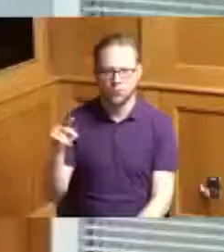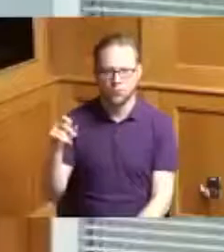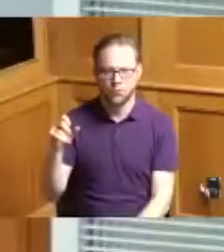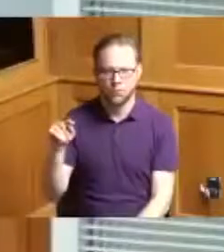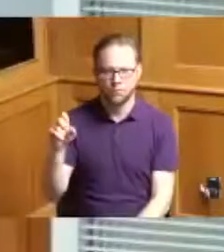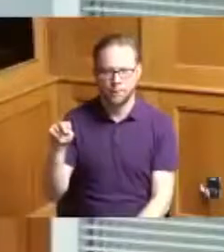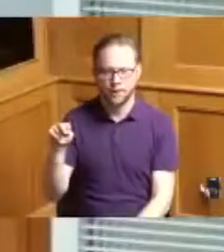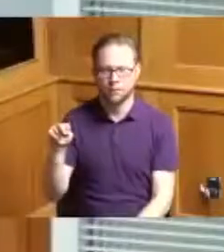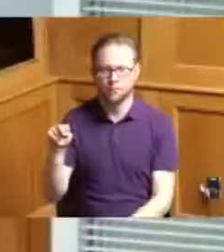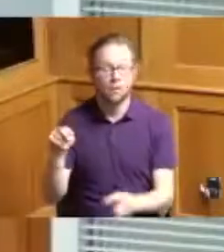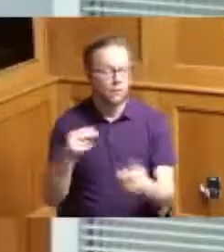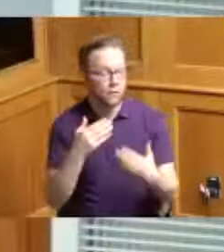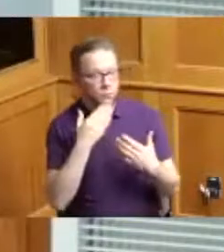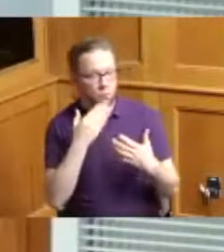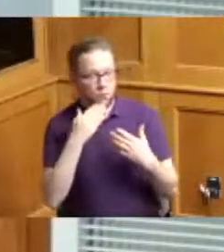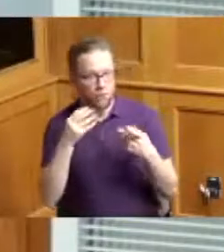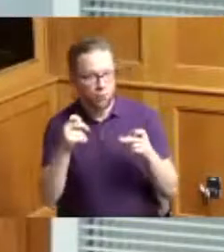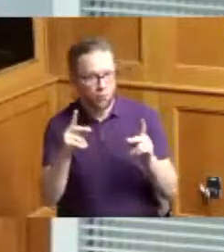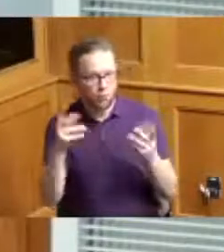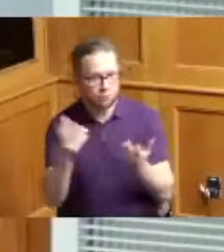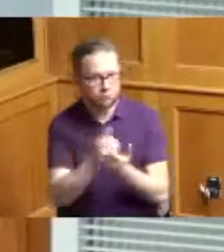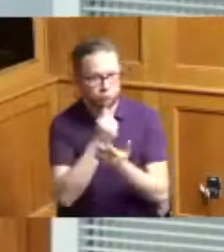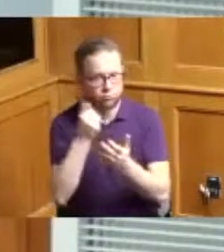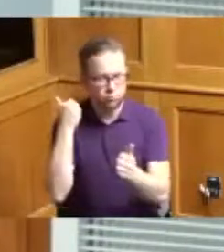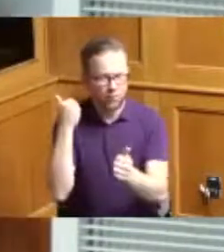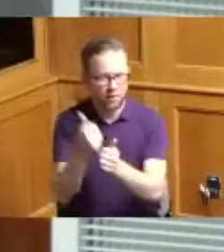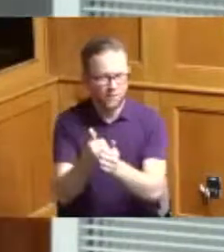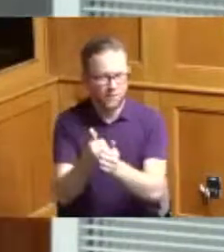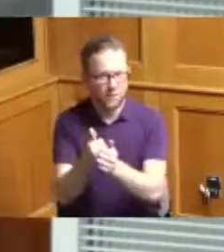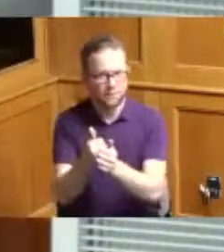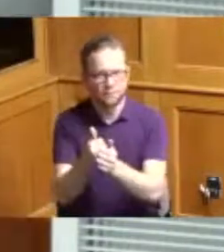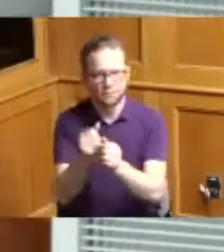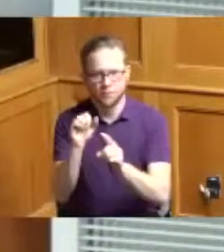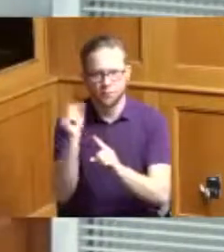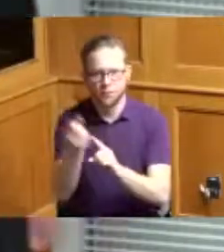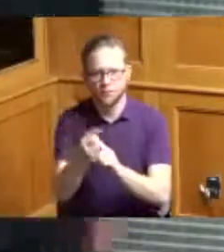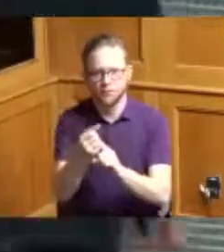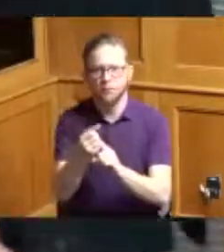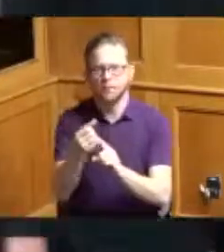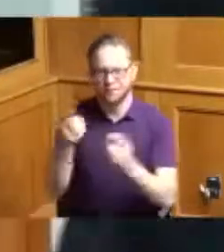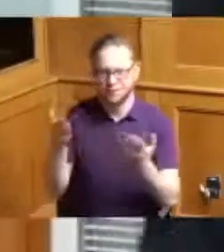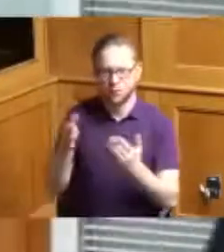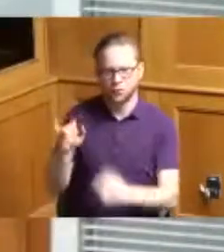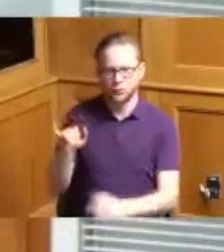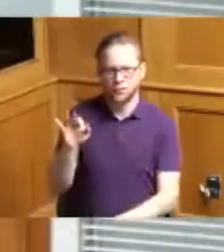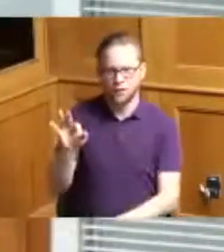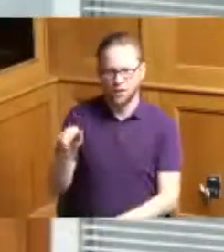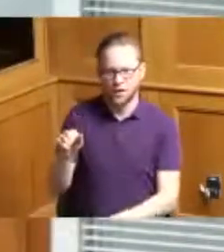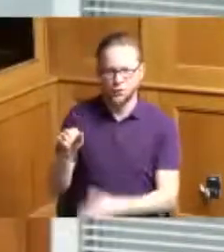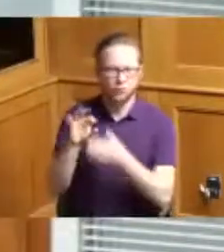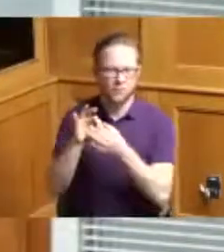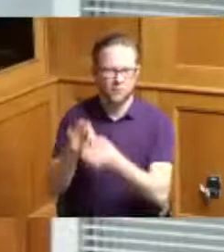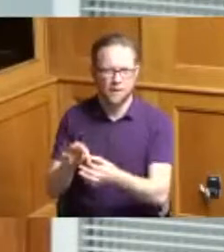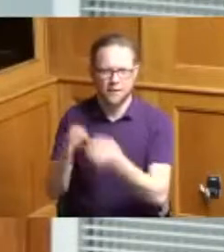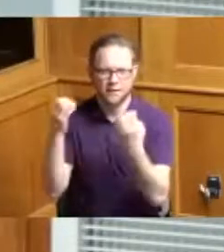update on where things stand JFS with respect to the Emergency Rent and Utility Assistance Program